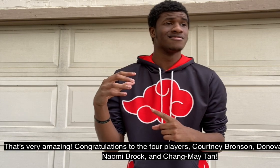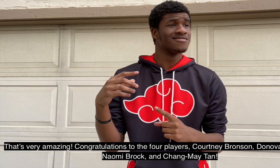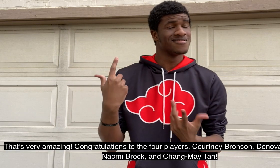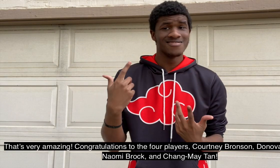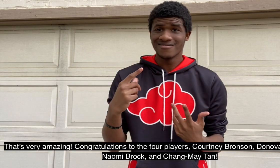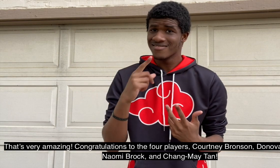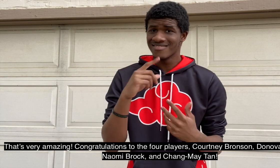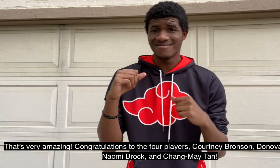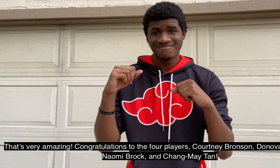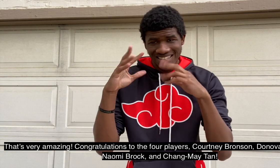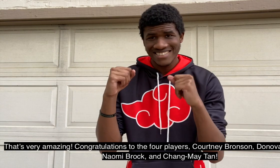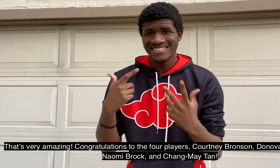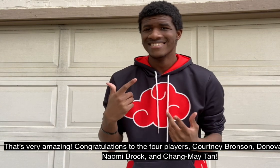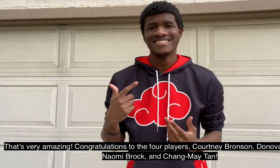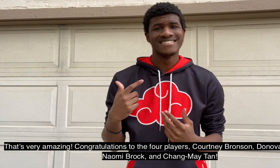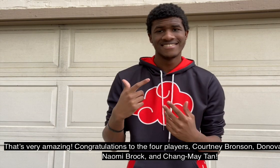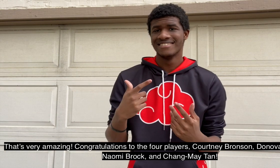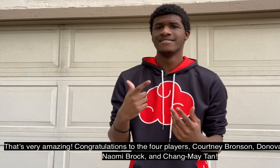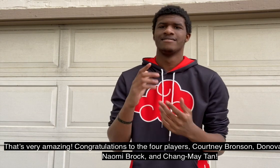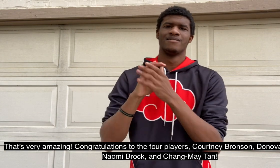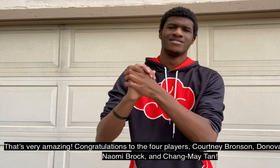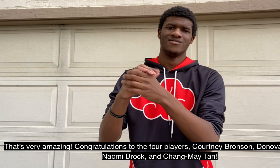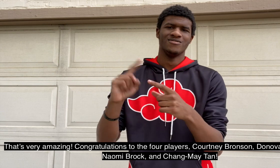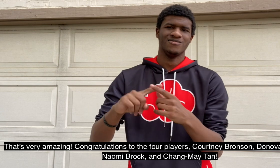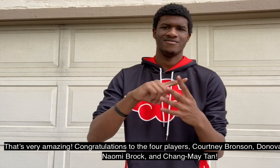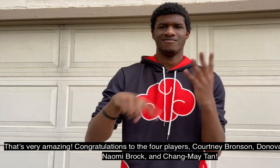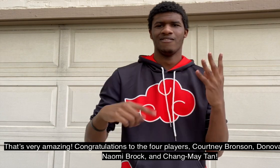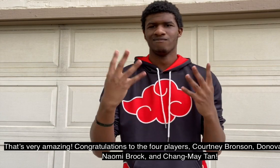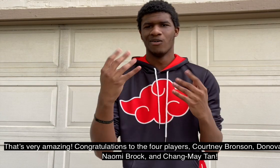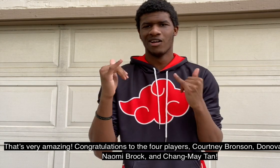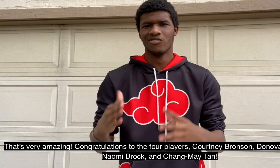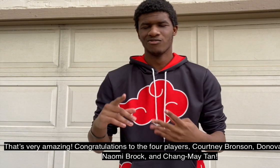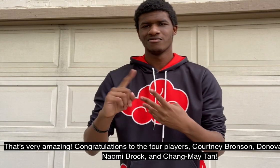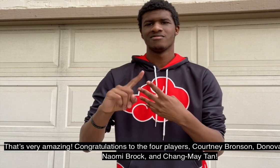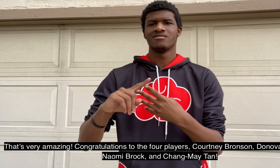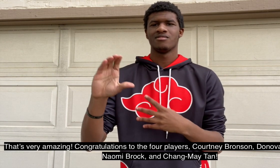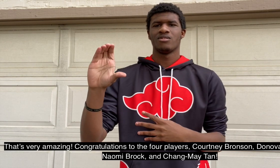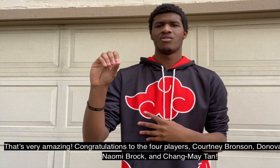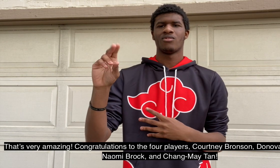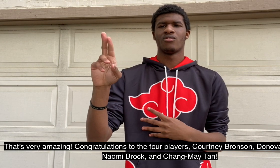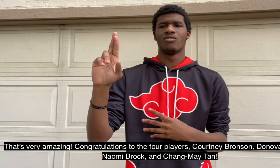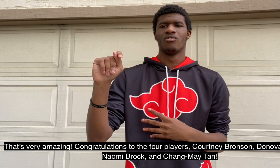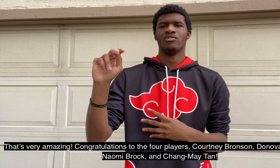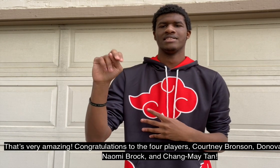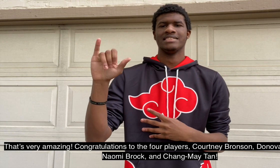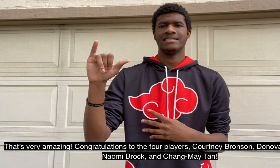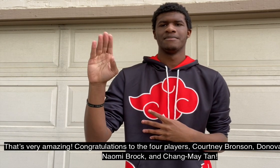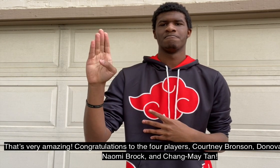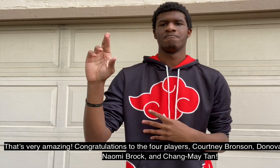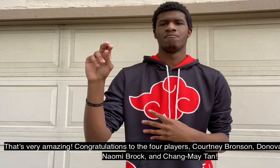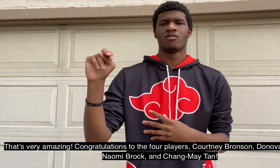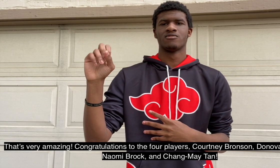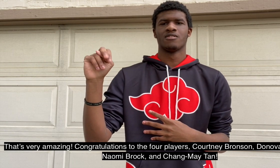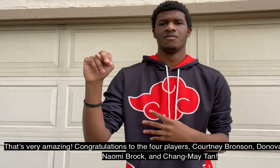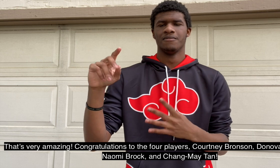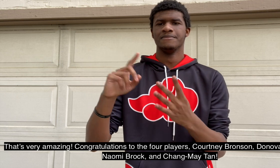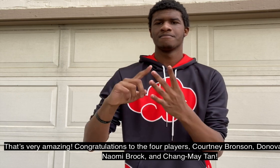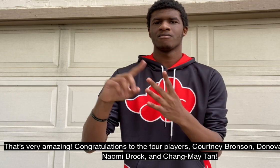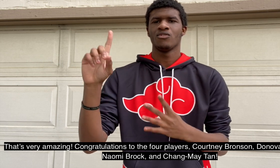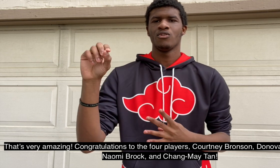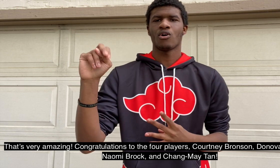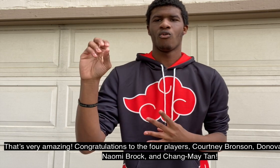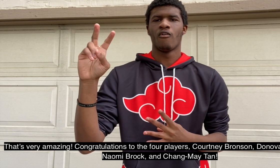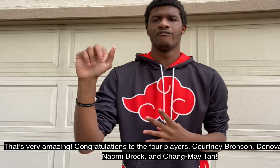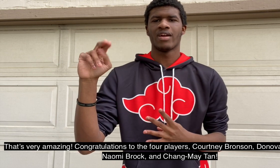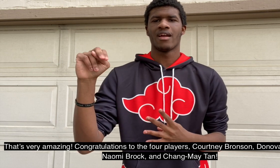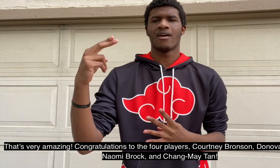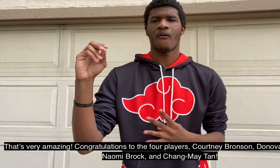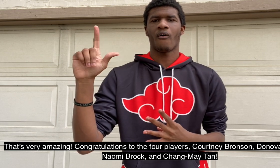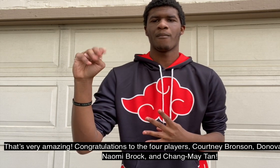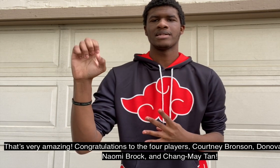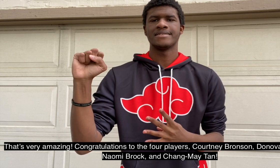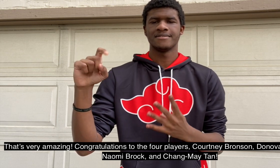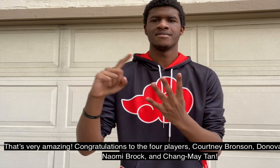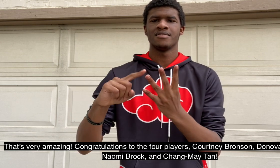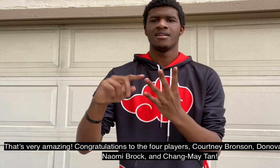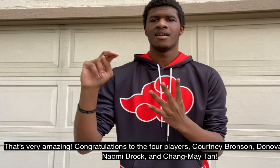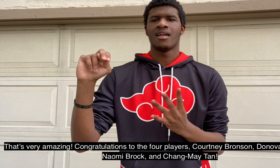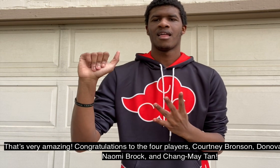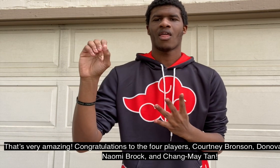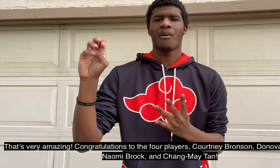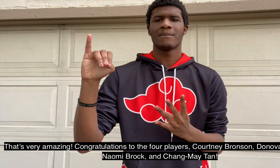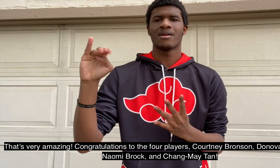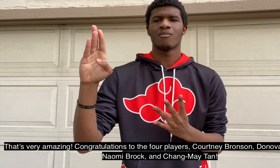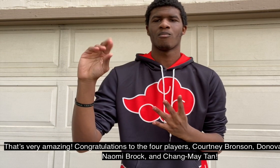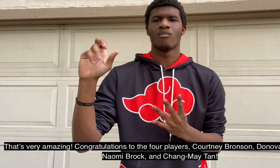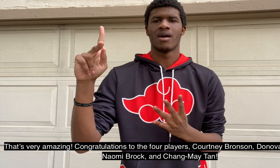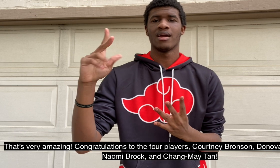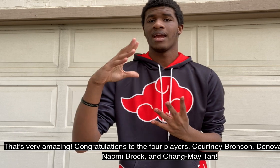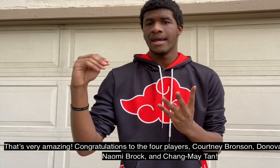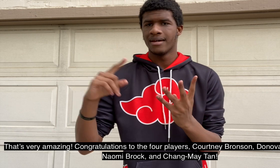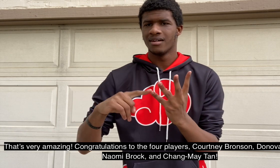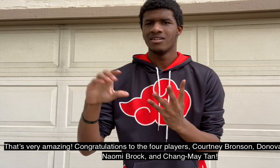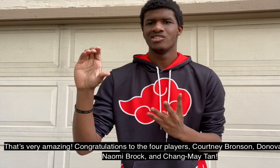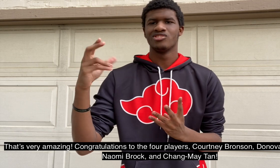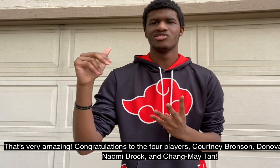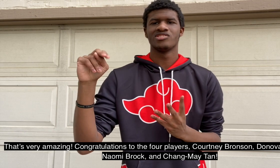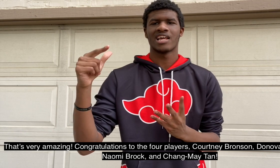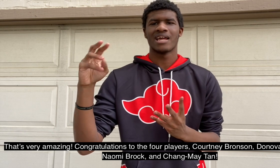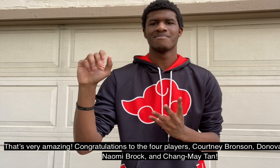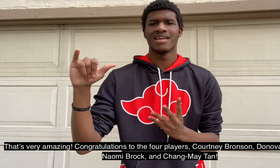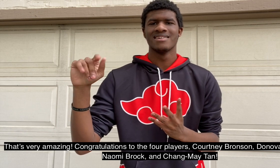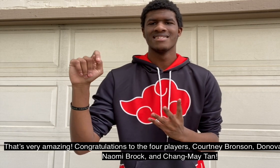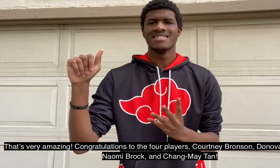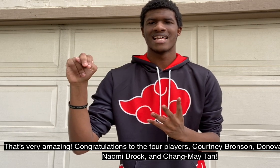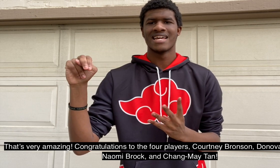That’s very amazing! Congratulations to the four players, Courtney Bronson, Donovan Holmes, Naomi Brock, and Chang-May Tan!